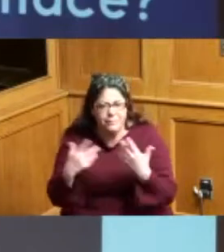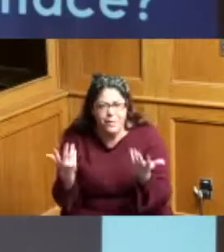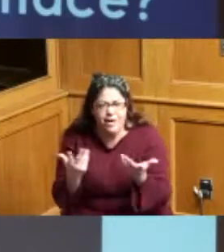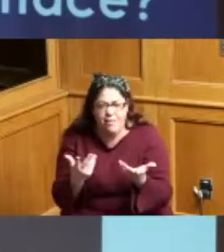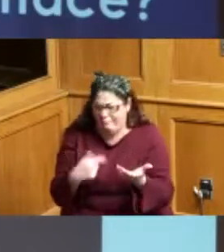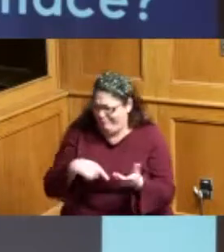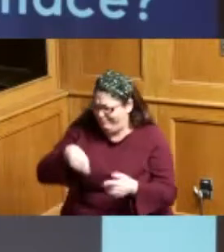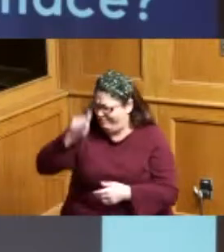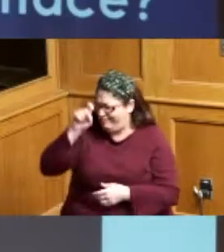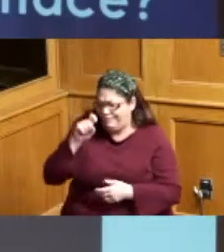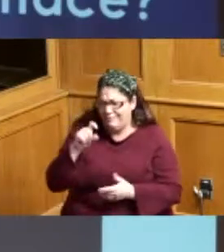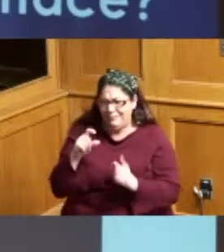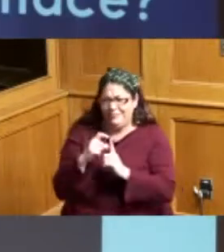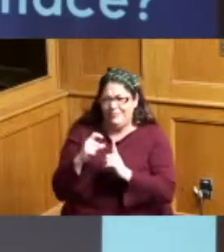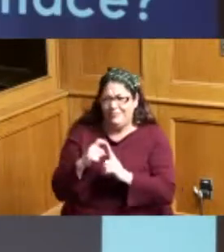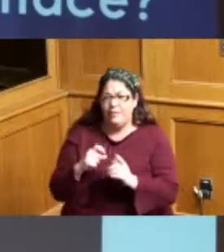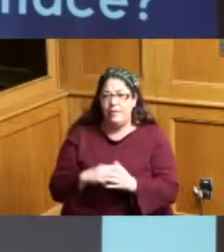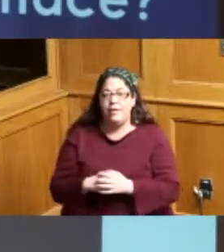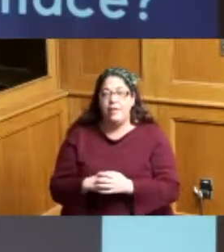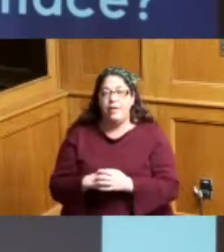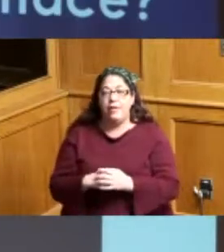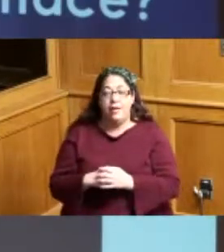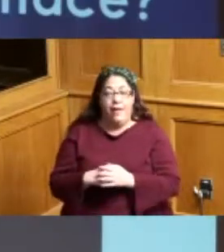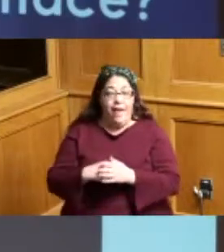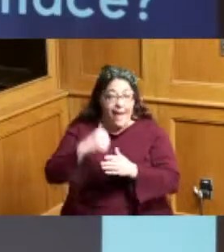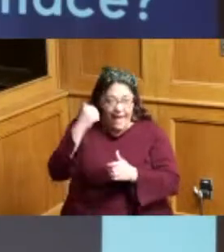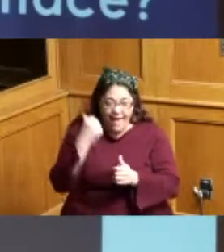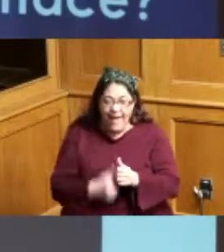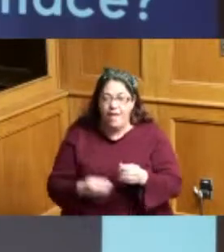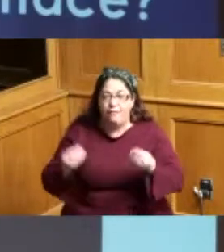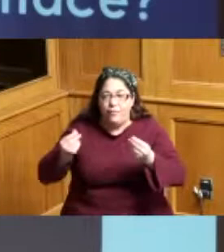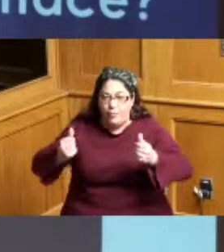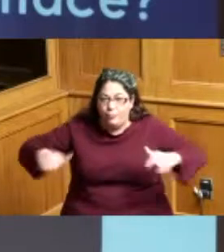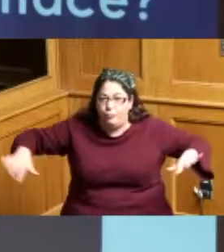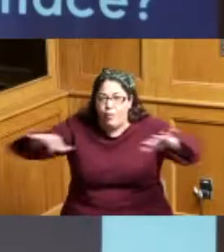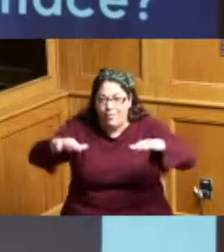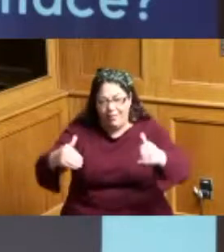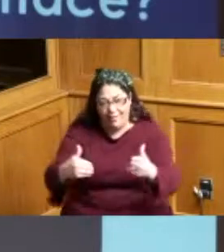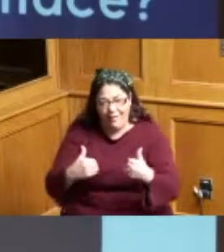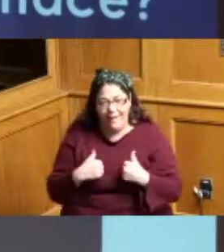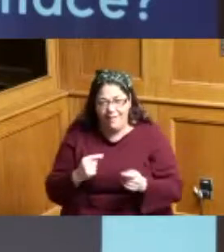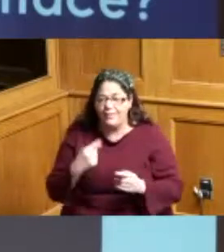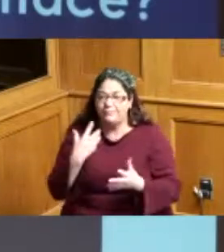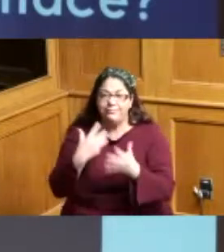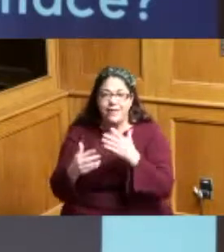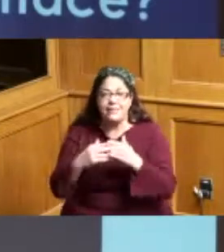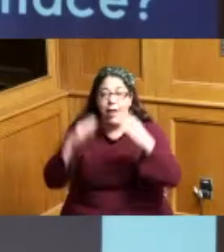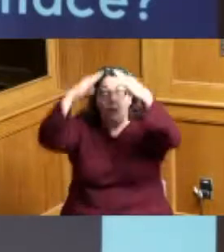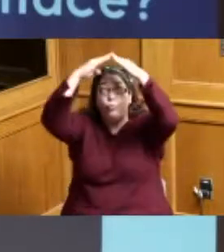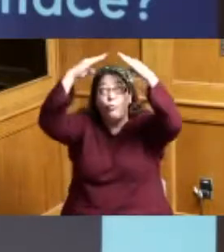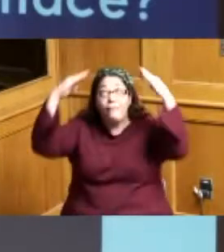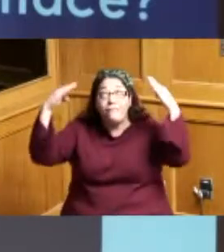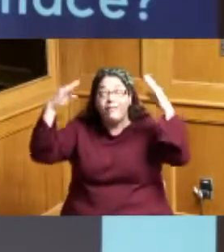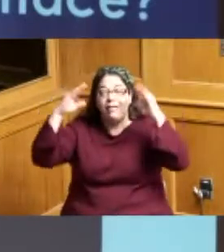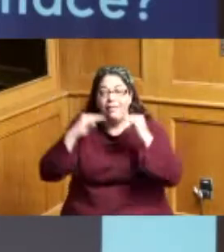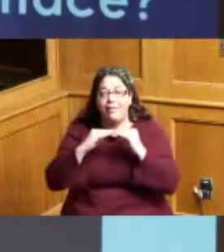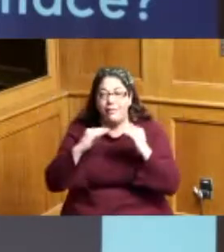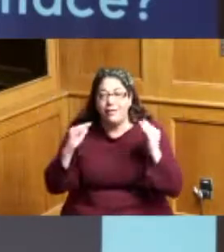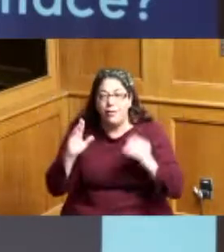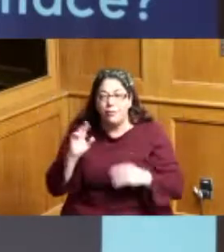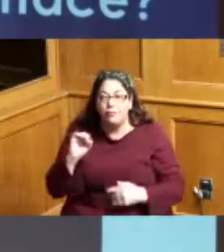largely on every parcel in some configuration whether it be the rooftop or their driveway um